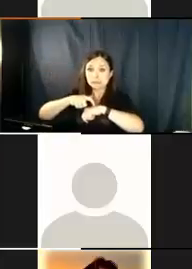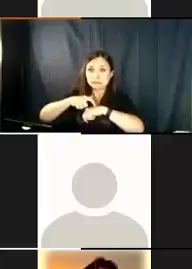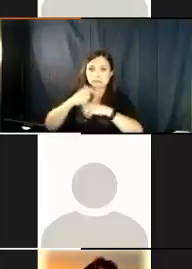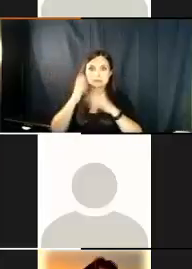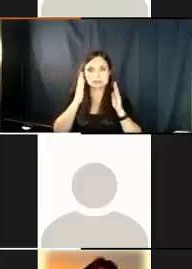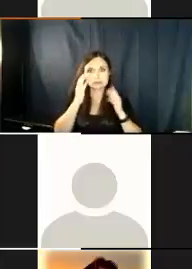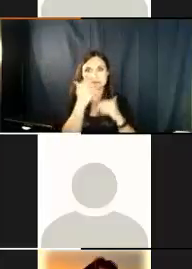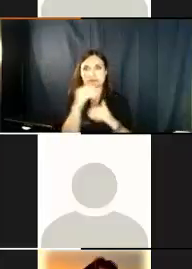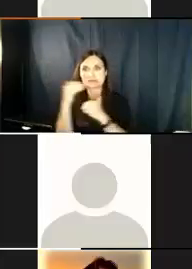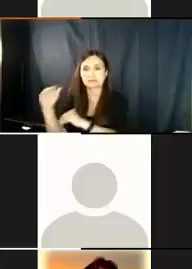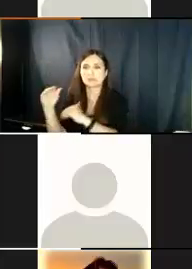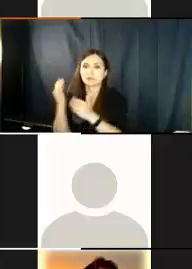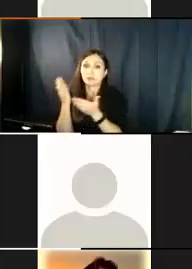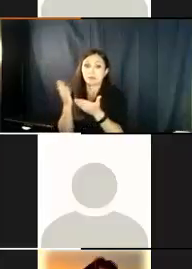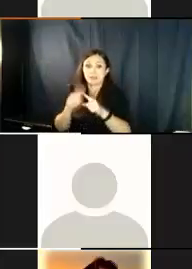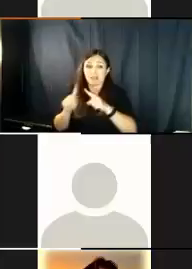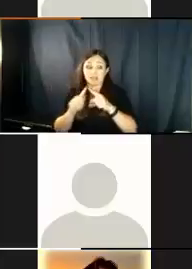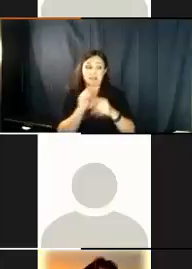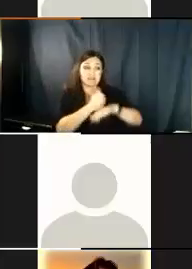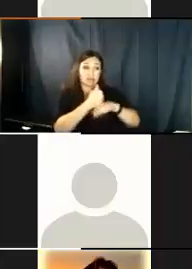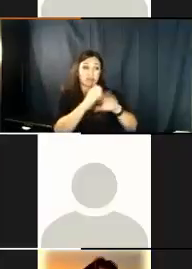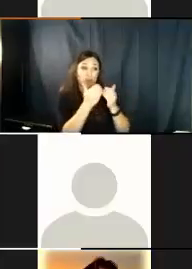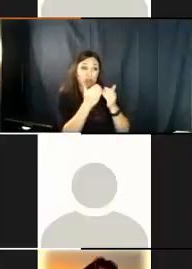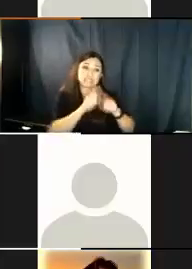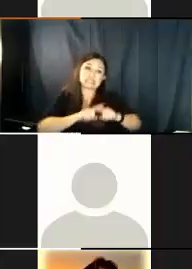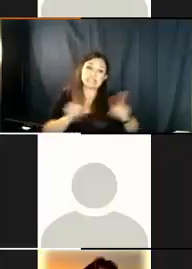You'll set up a course differently if it's a six-hour professional development whether